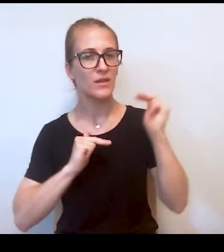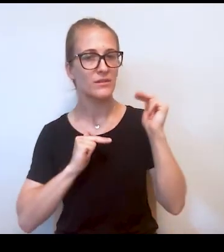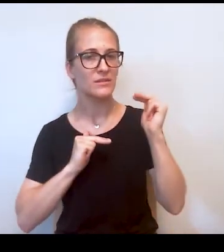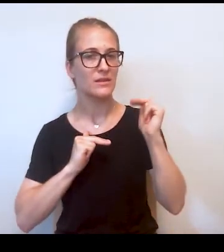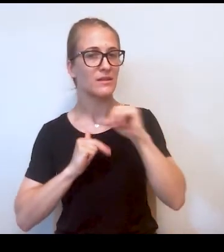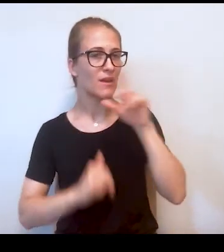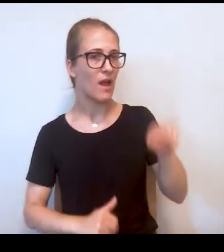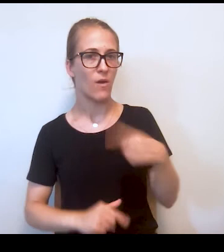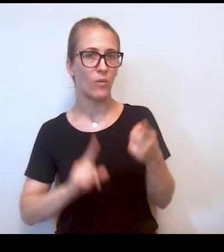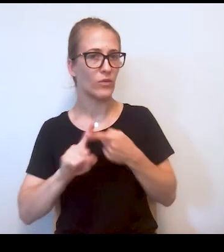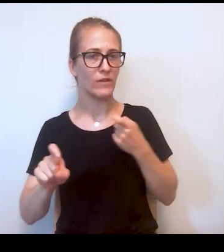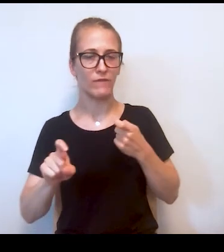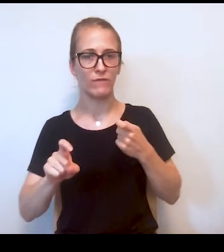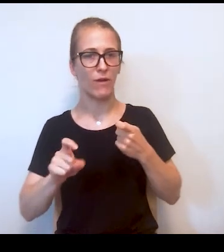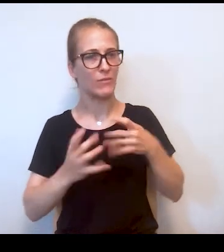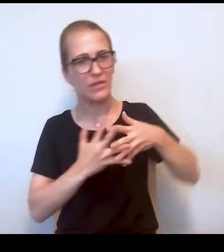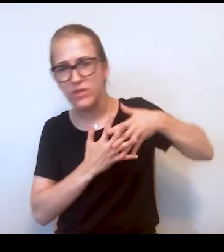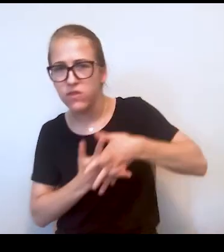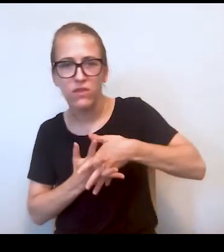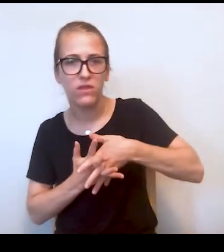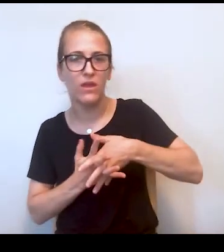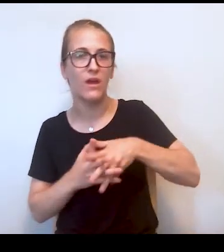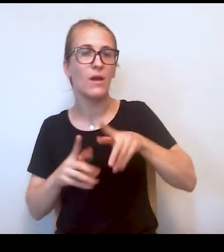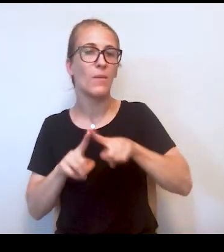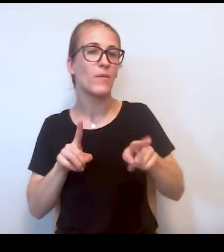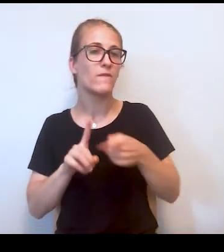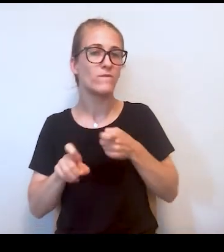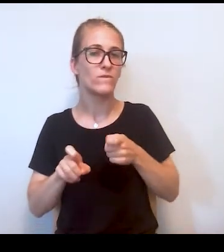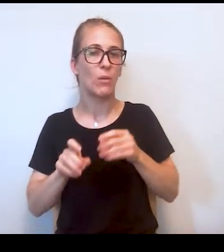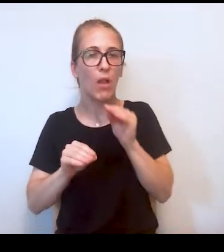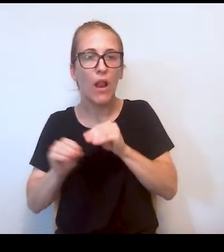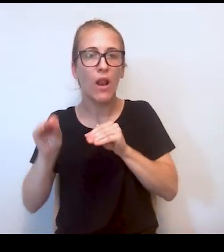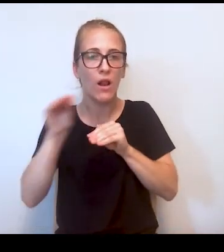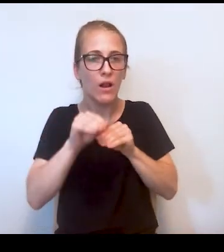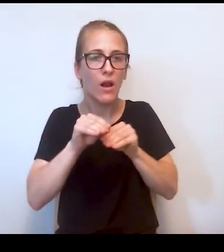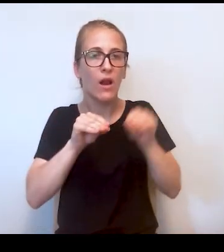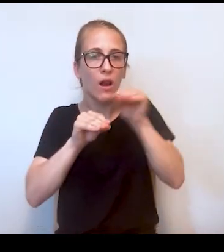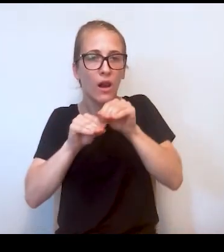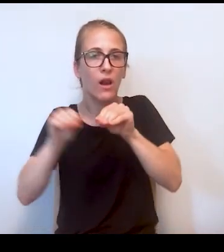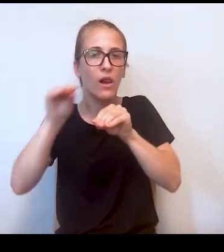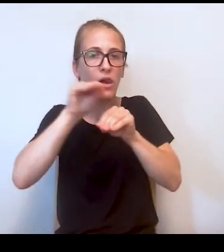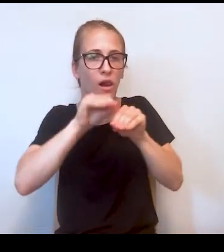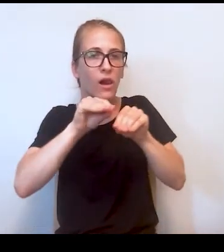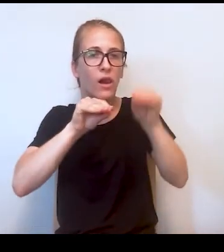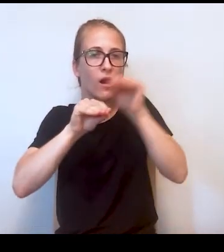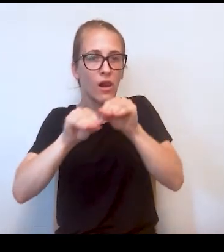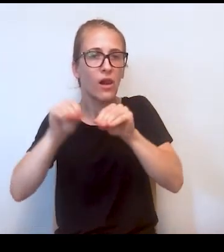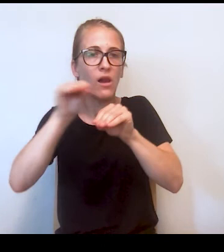So foundationally, you are building on your own. And if you have made other contacts,